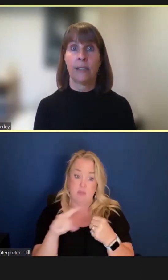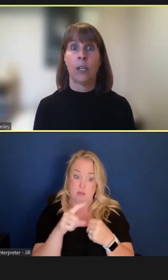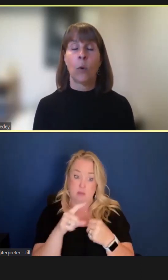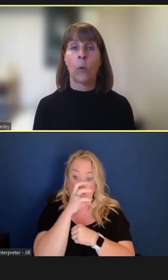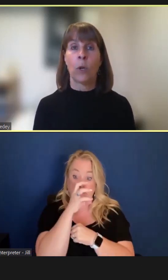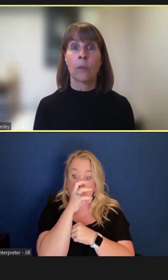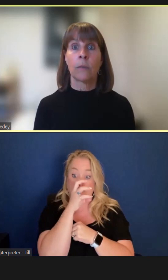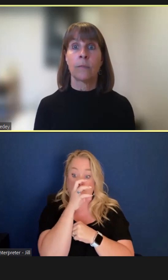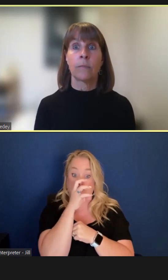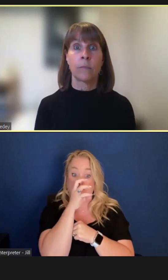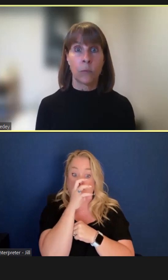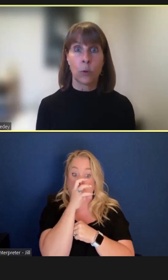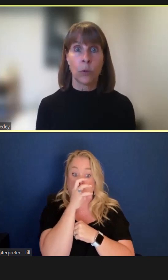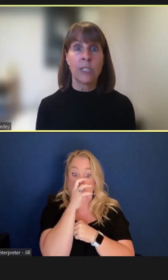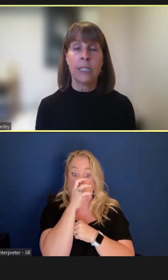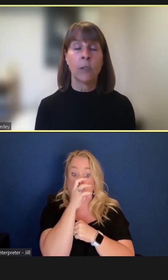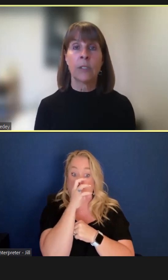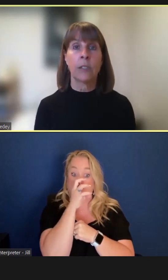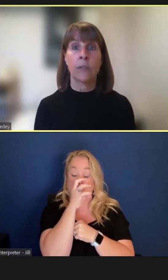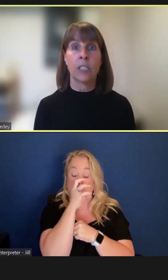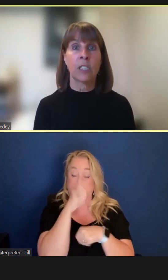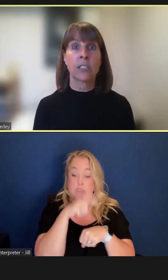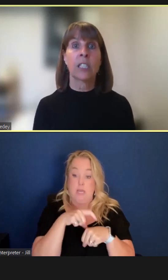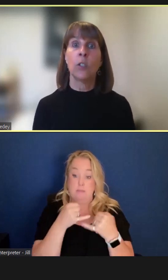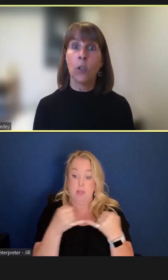where truly the early interventionist can no